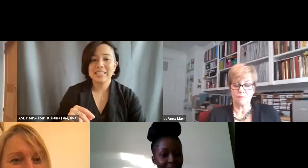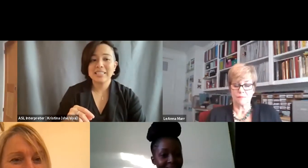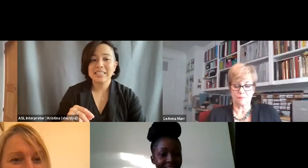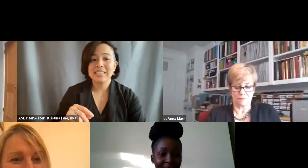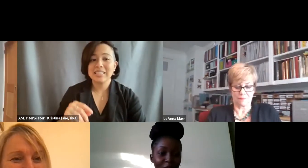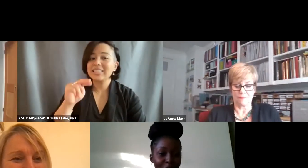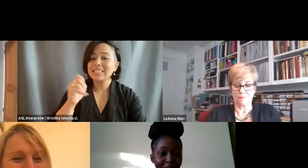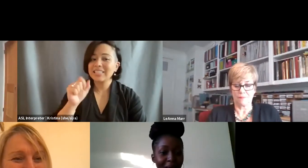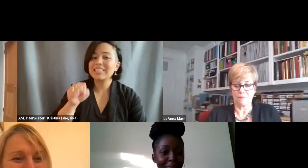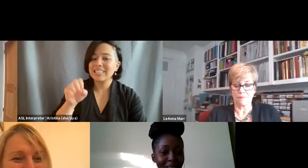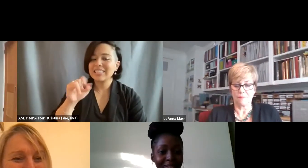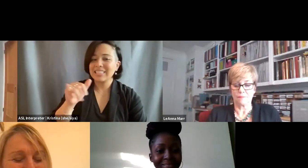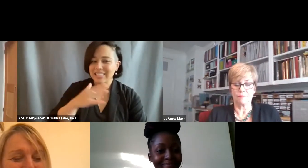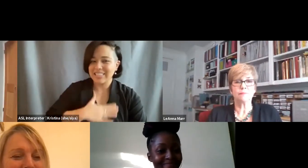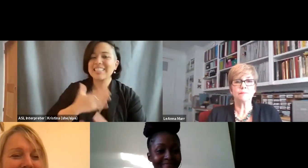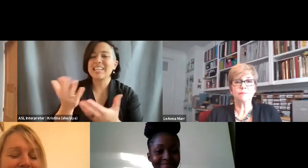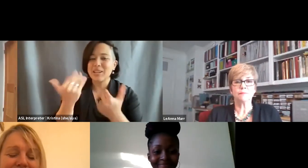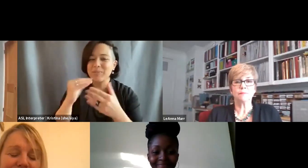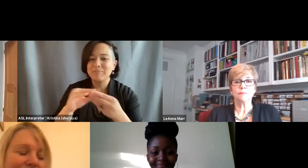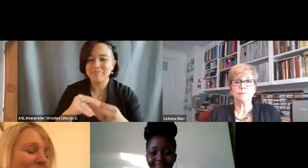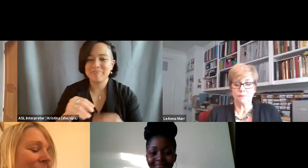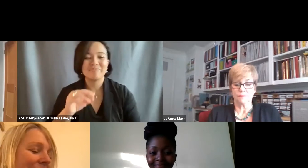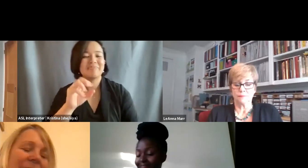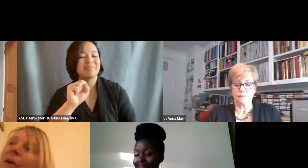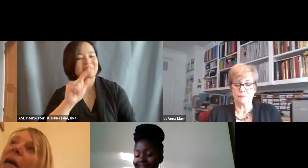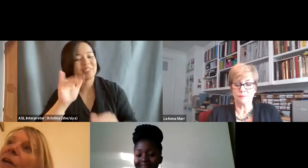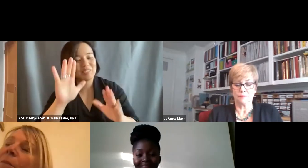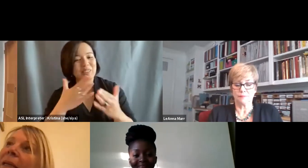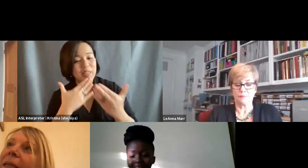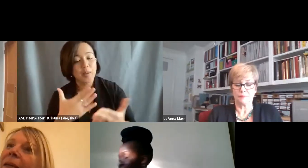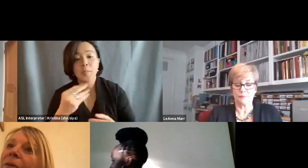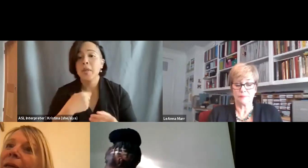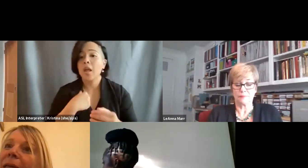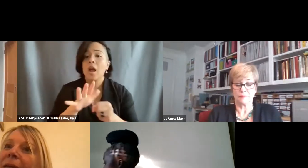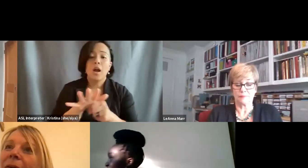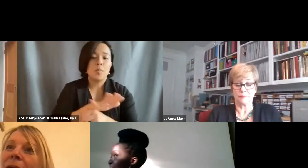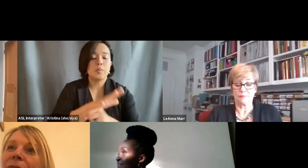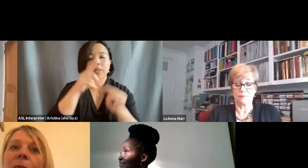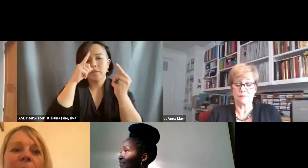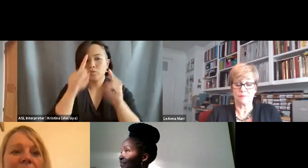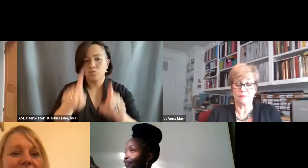Yes Sally, you may come in Thank you. Yeah, so I completely agree on role models.